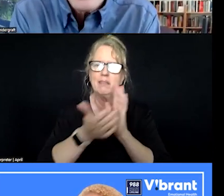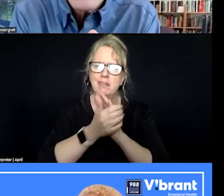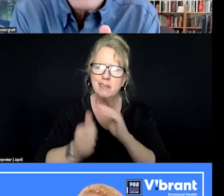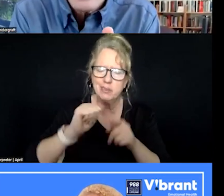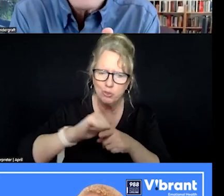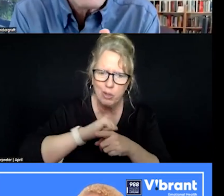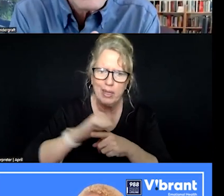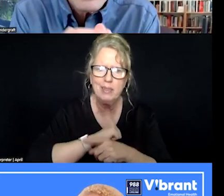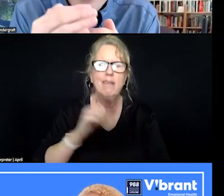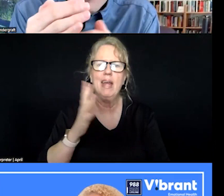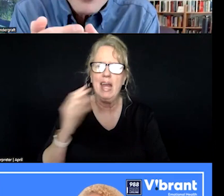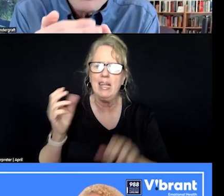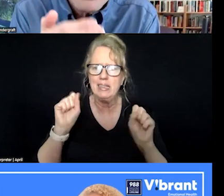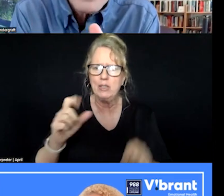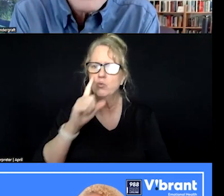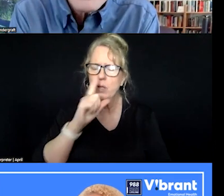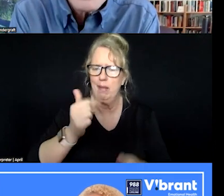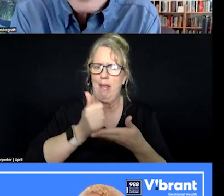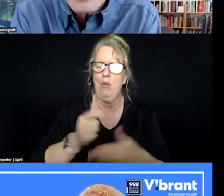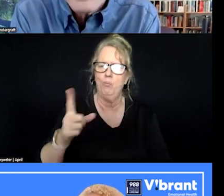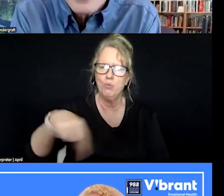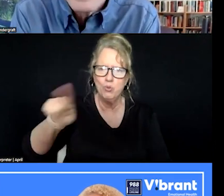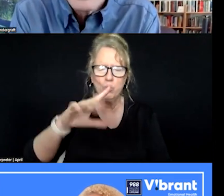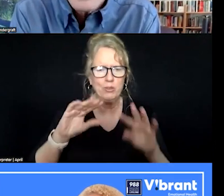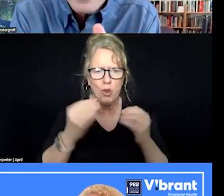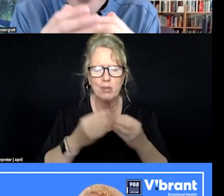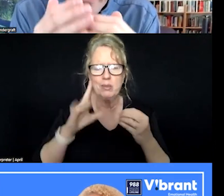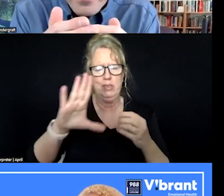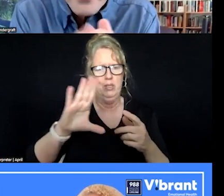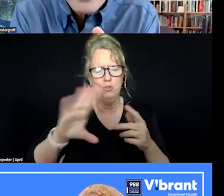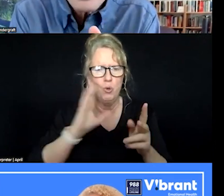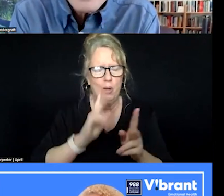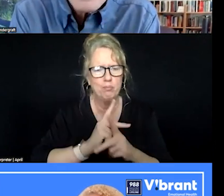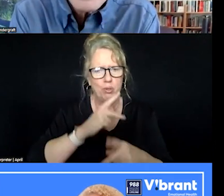AND CAN HELP YOU AND YOUR ORGANIZATIONS PRODUCTIVITY AND YOUR CLINICIANS